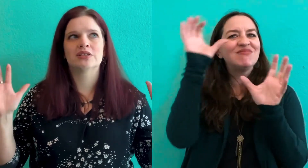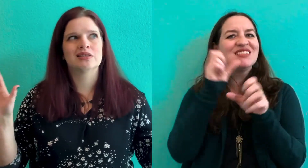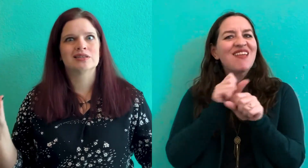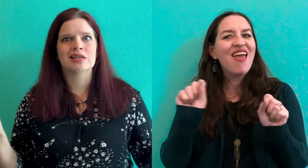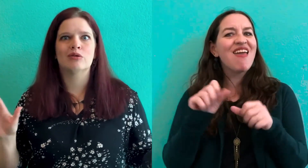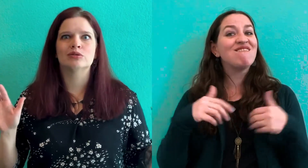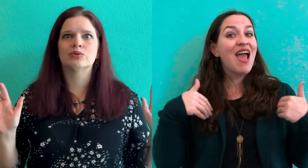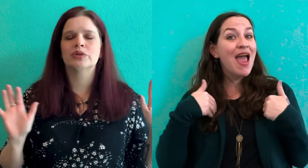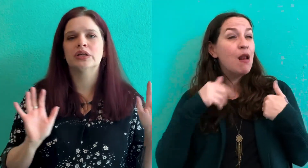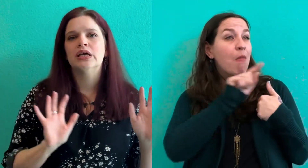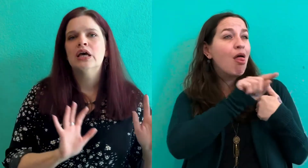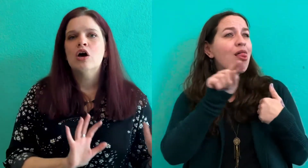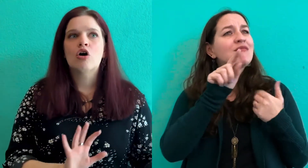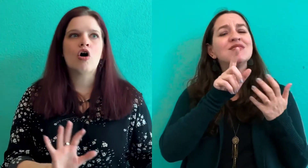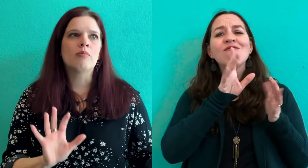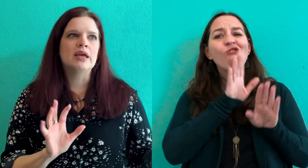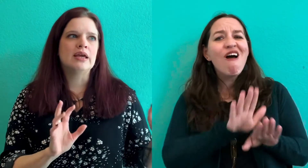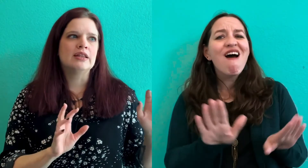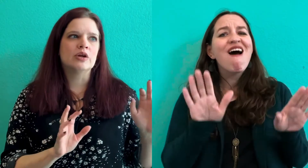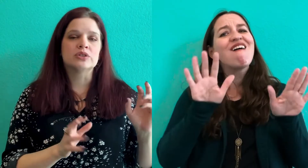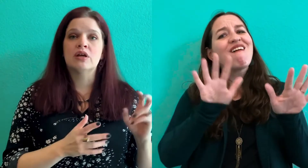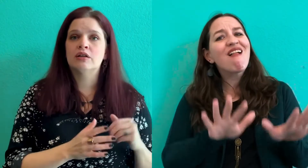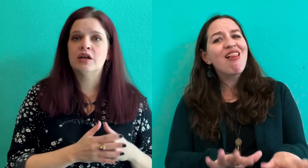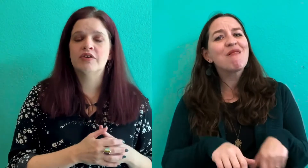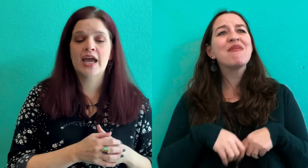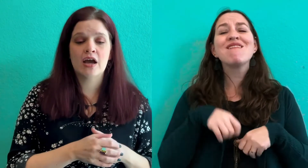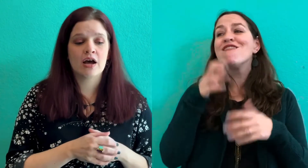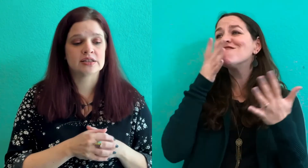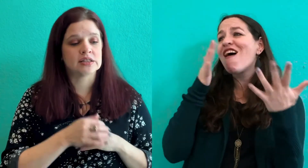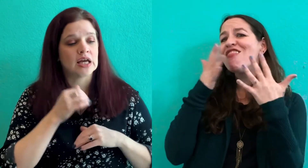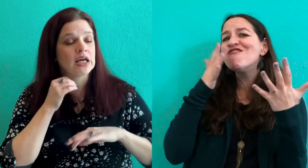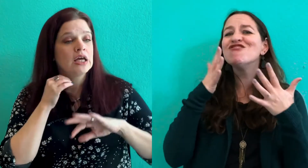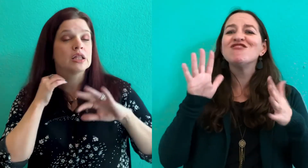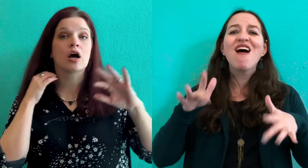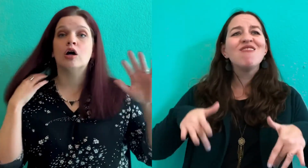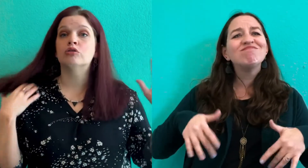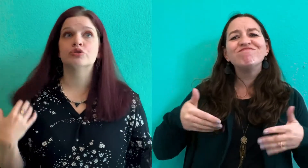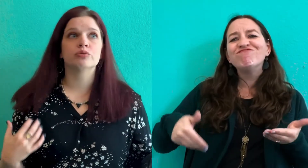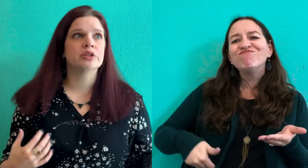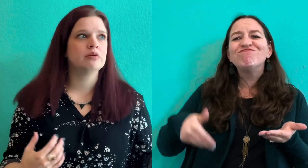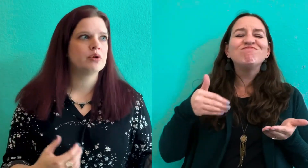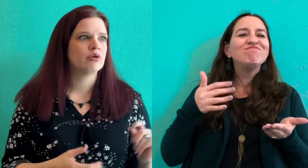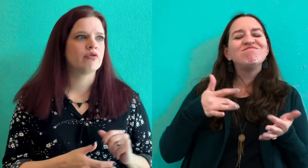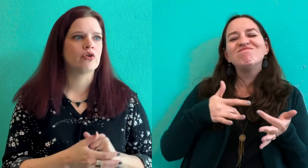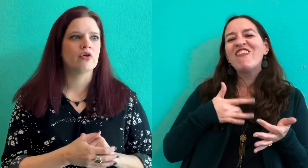because of the sounds were really calming and there was not a lot of chaos. And like the colors were really beautiful.